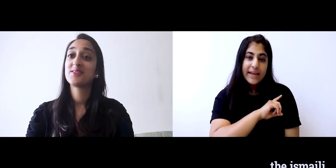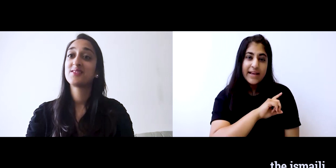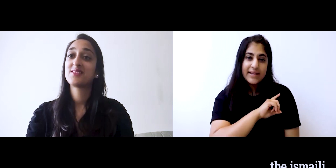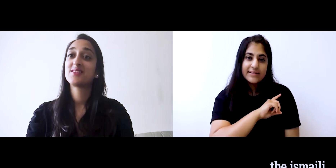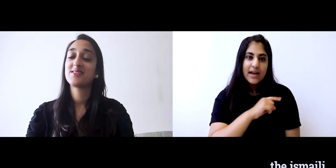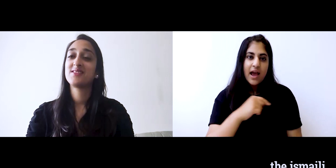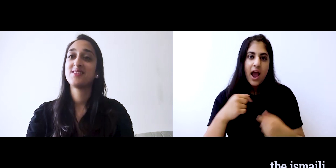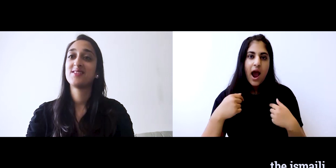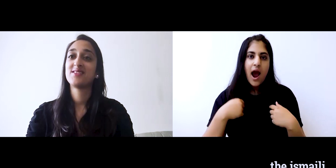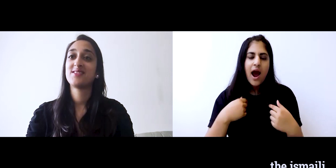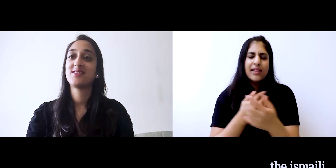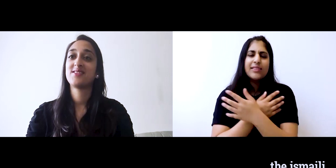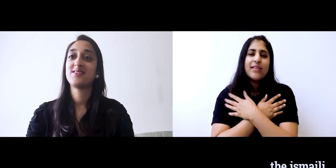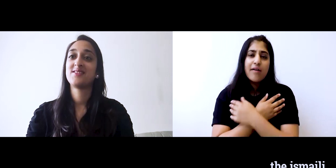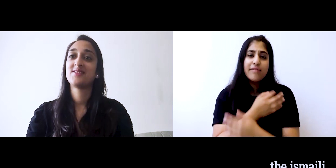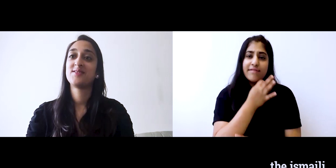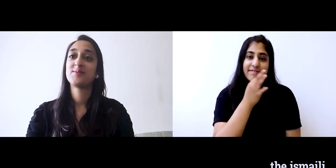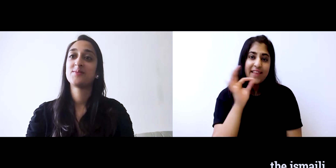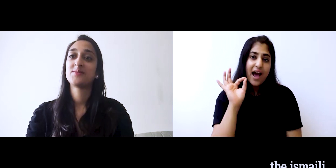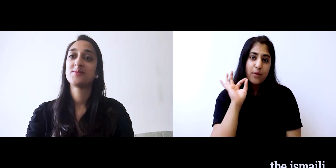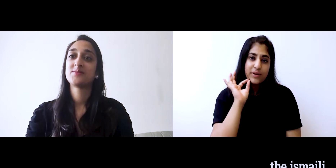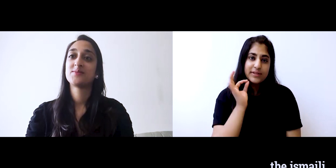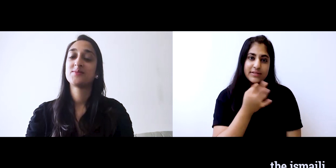because I love flowers.